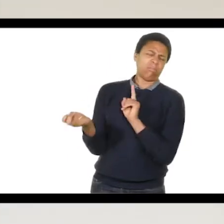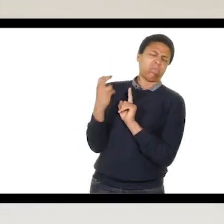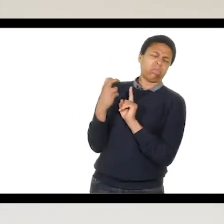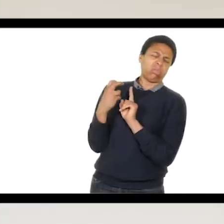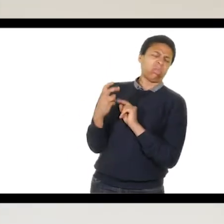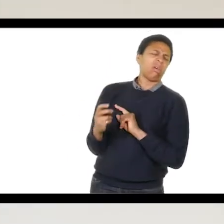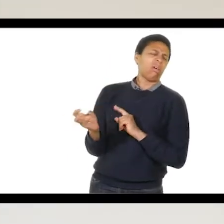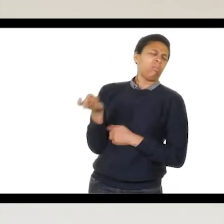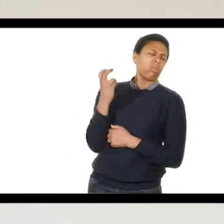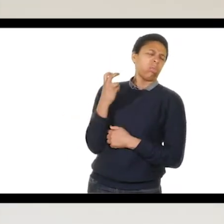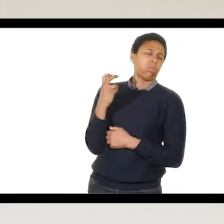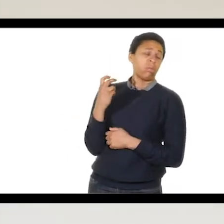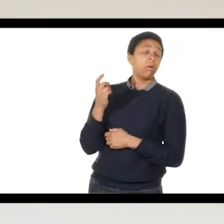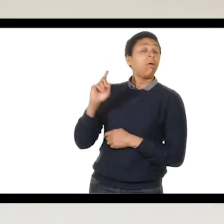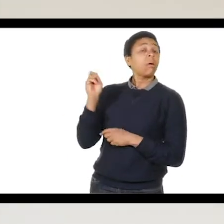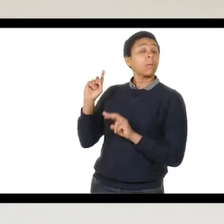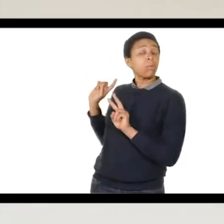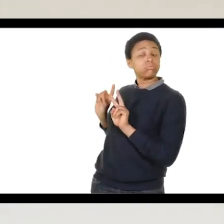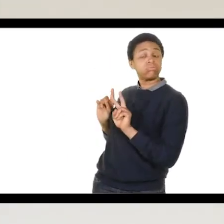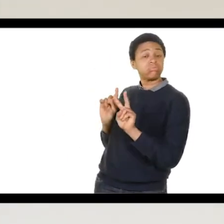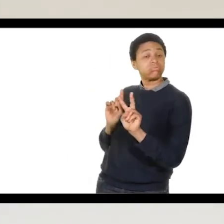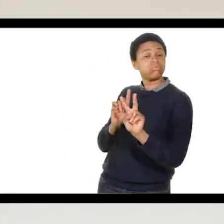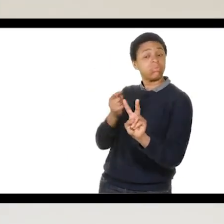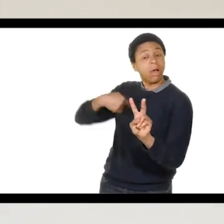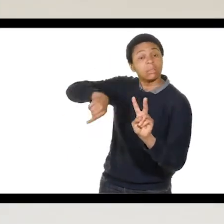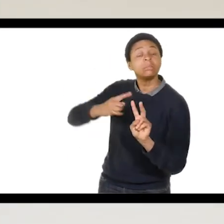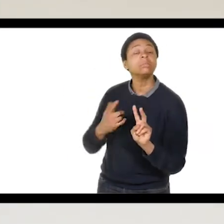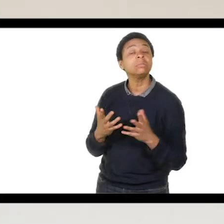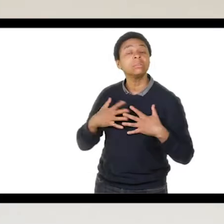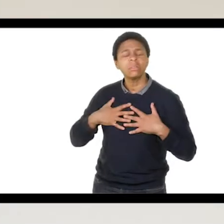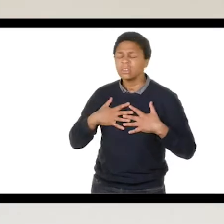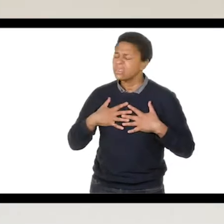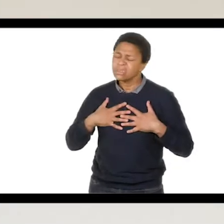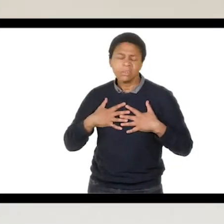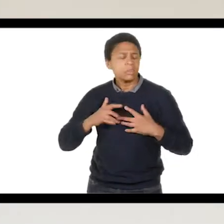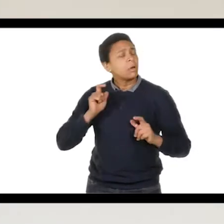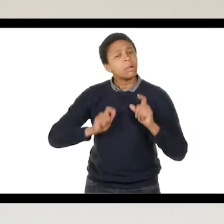And such a lot of abuse. And we’d get followed, followed round the town.